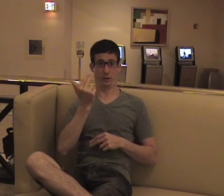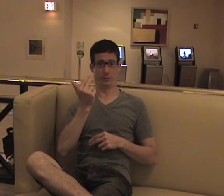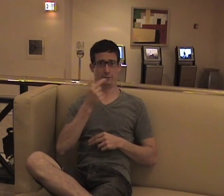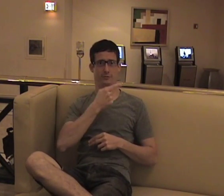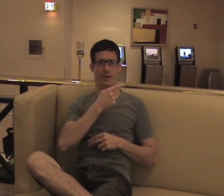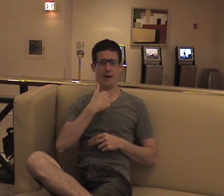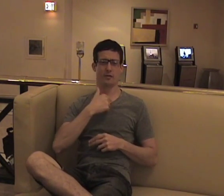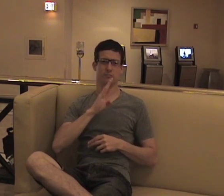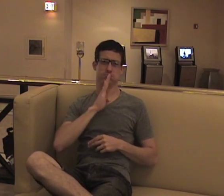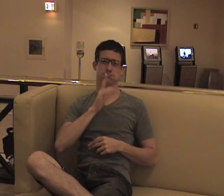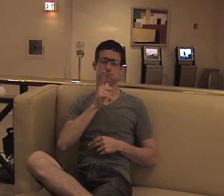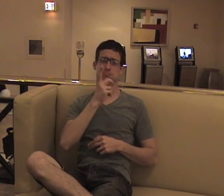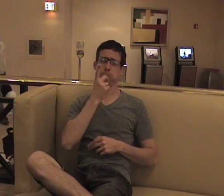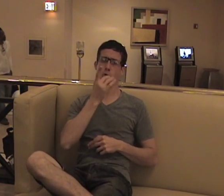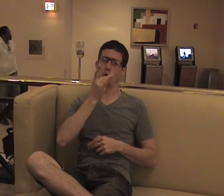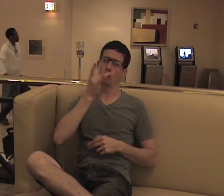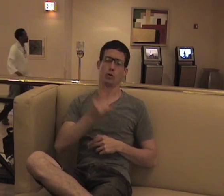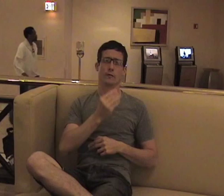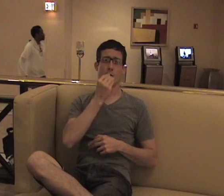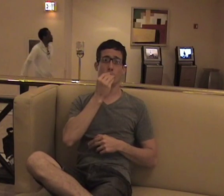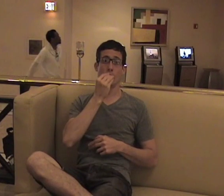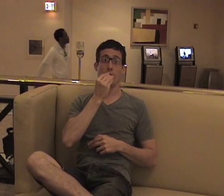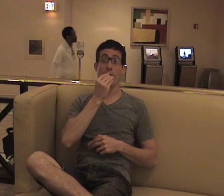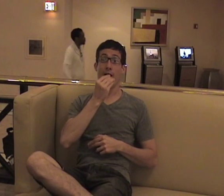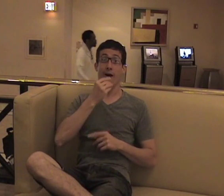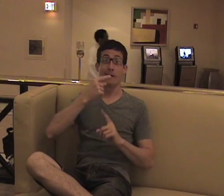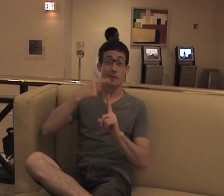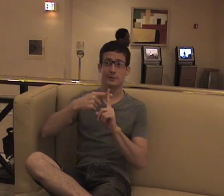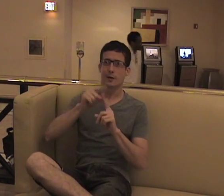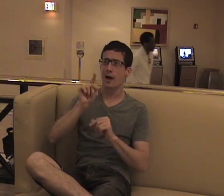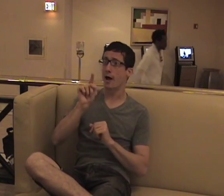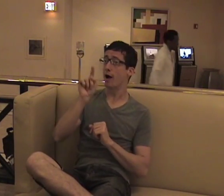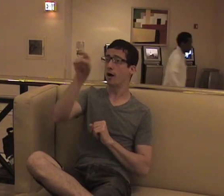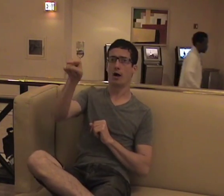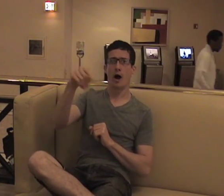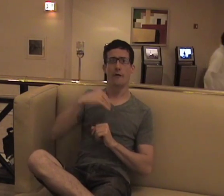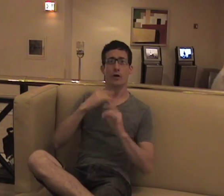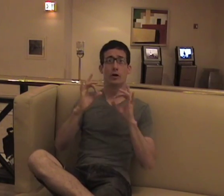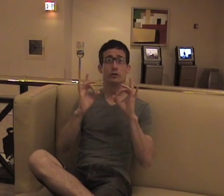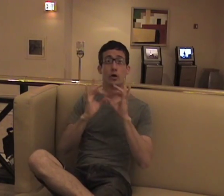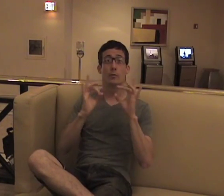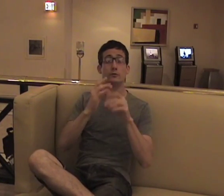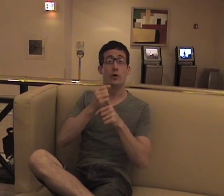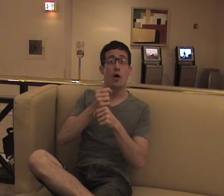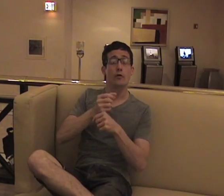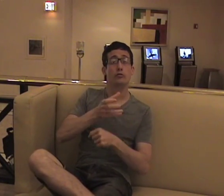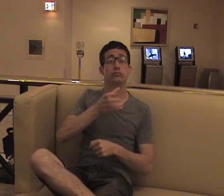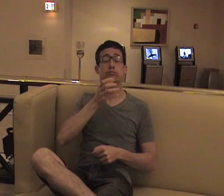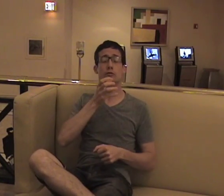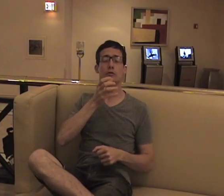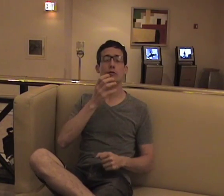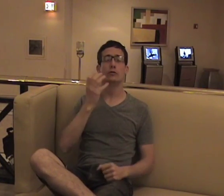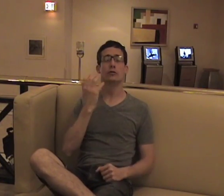and they serve a delicious breakfast, lunch, and dinner! And across from me is a Starbucks!